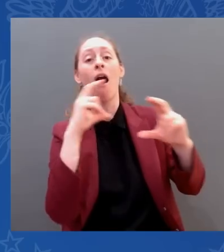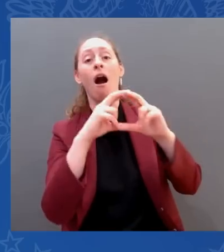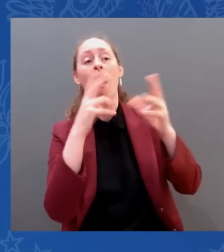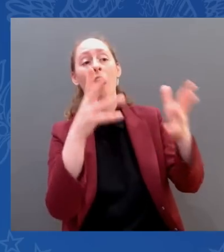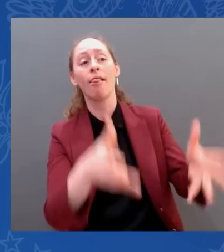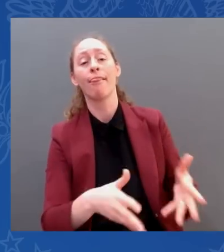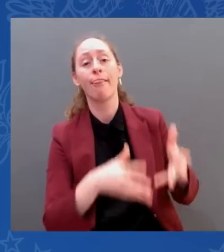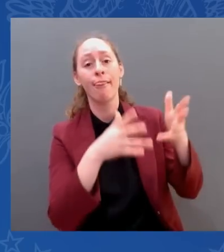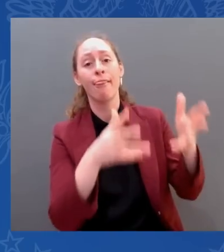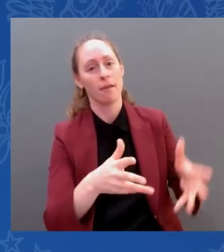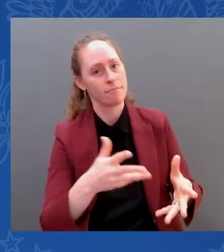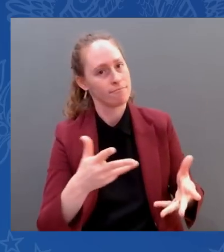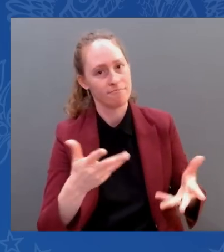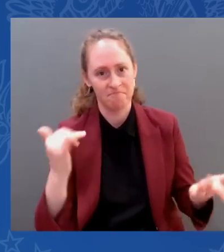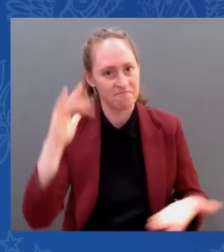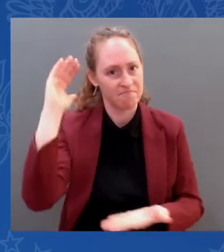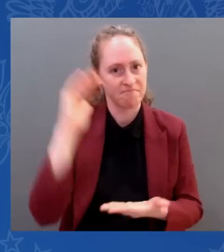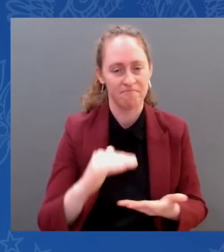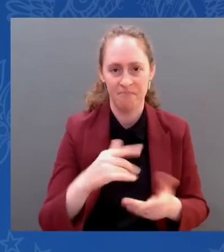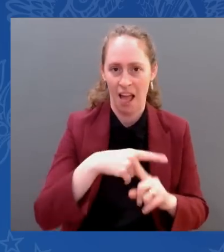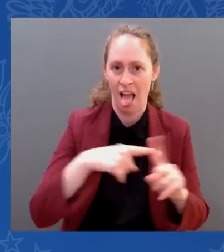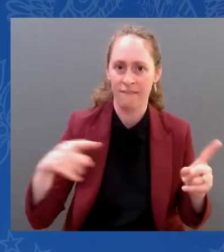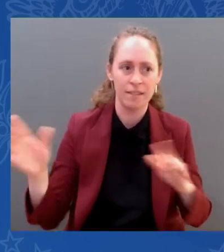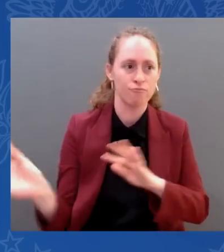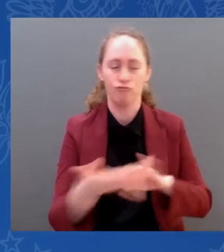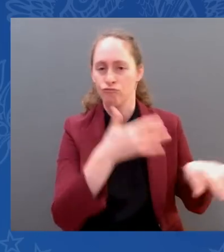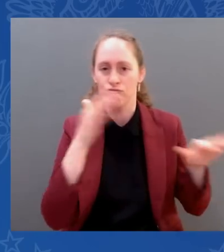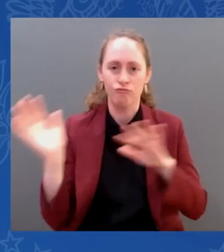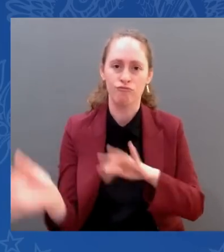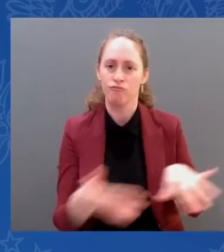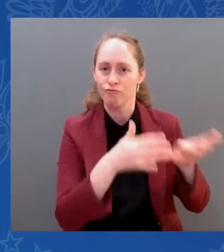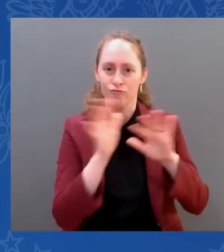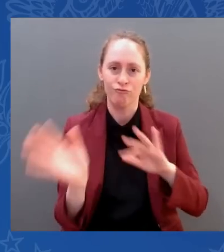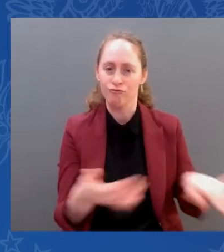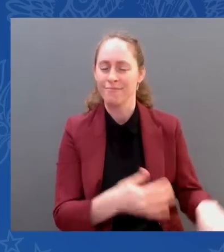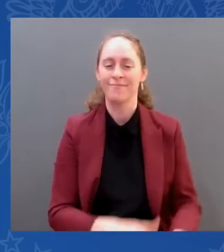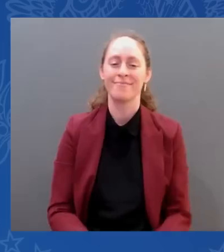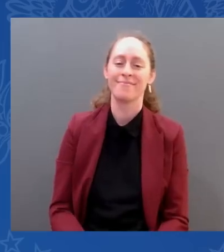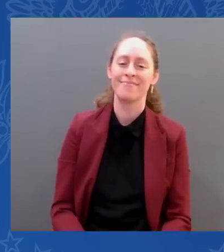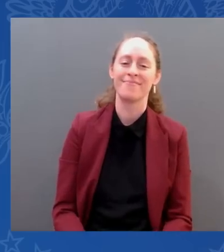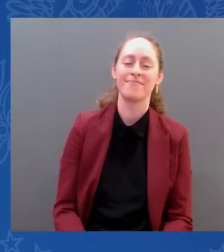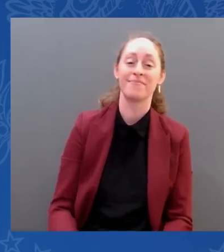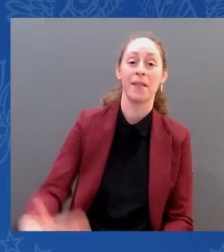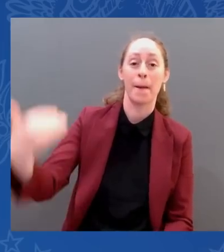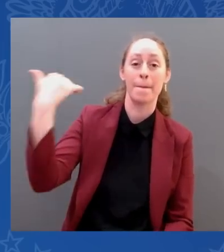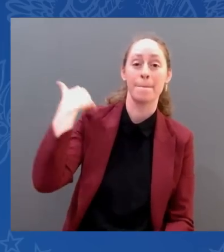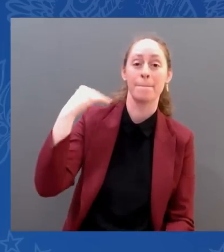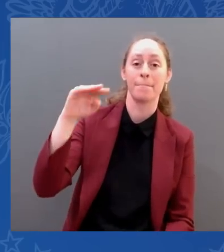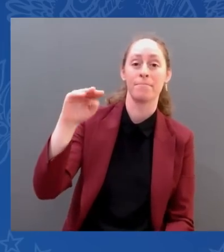in the Port of Los Angeles's history -- the strongest month in its history. And we're helping fund improvements.